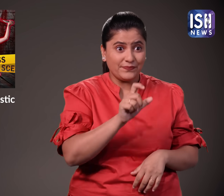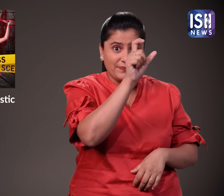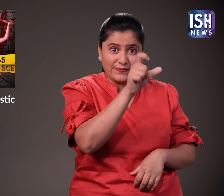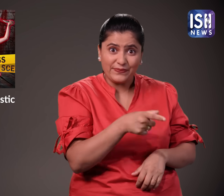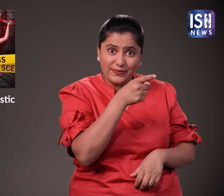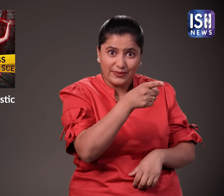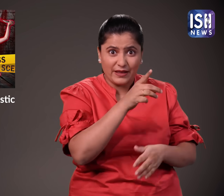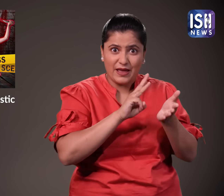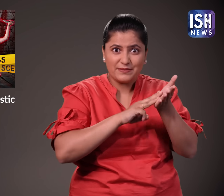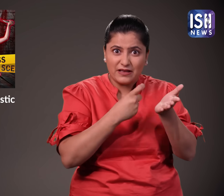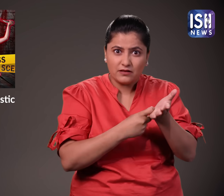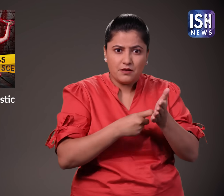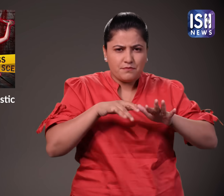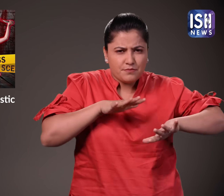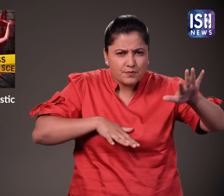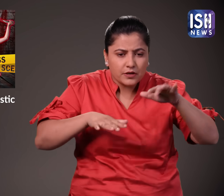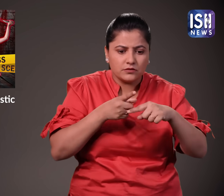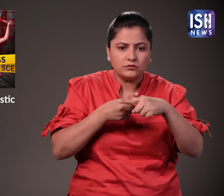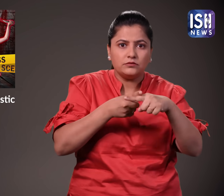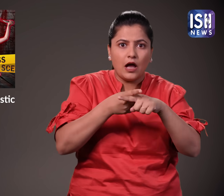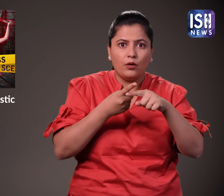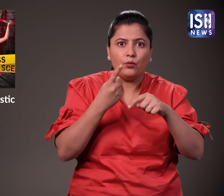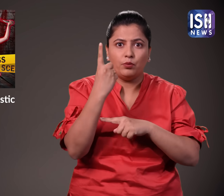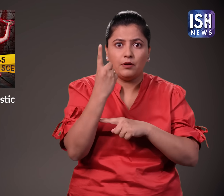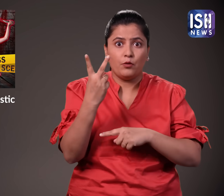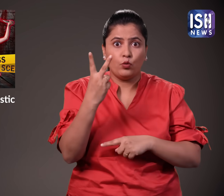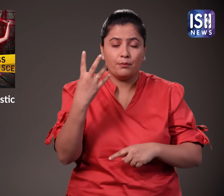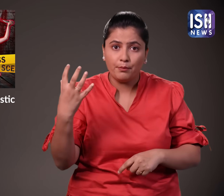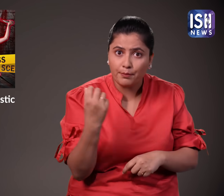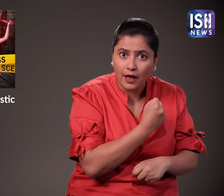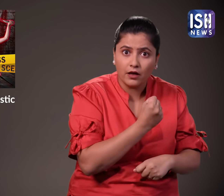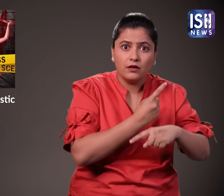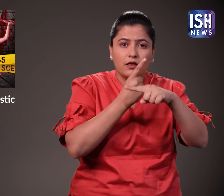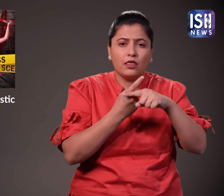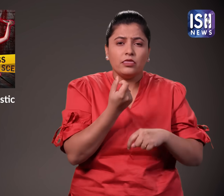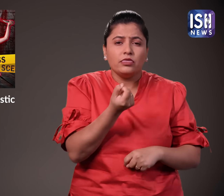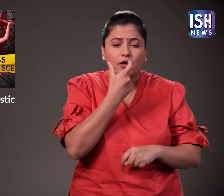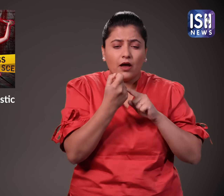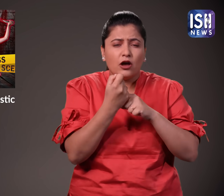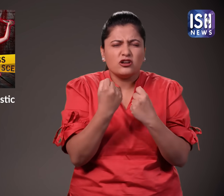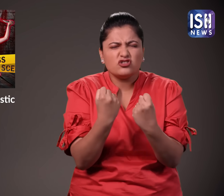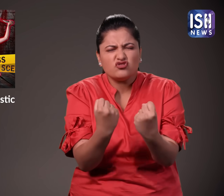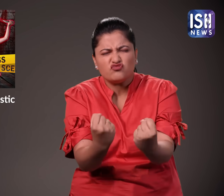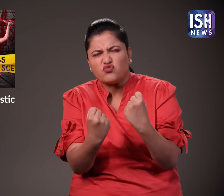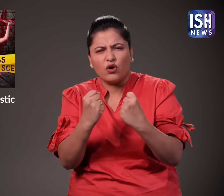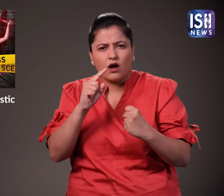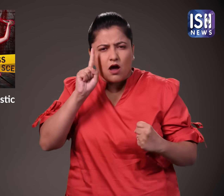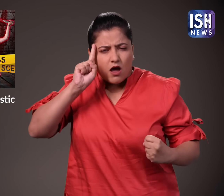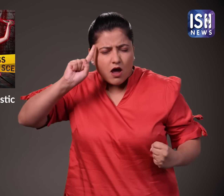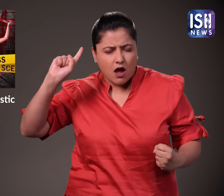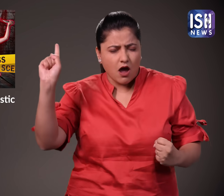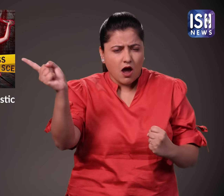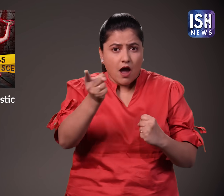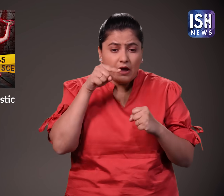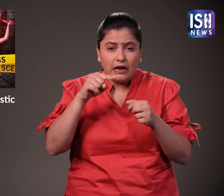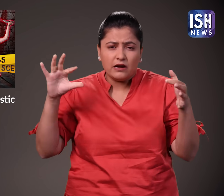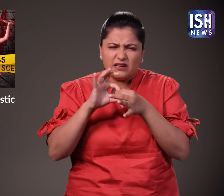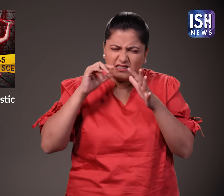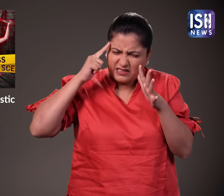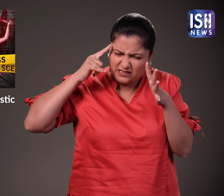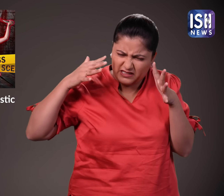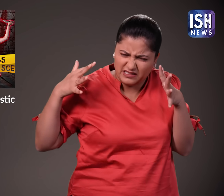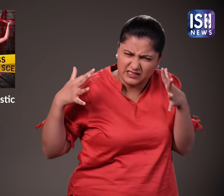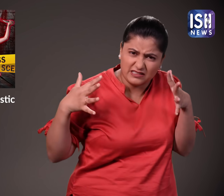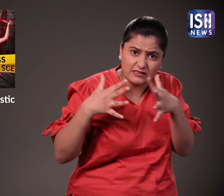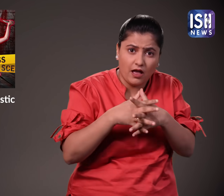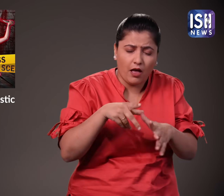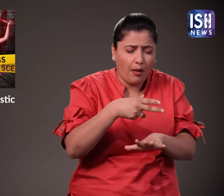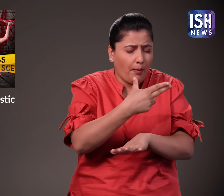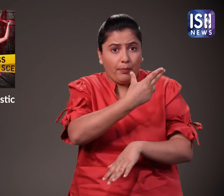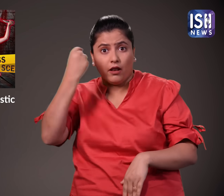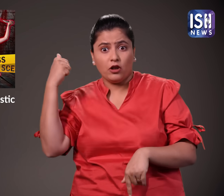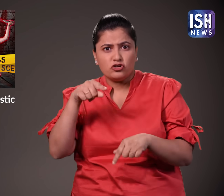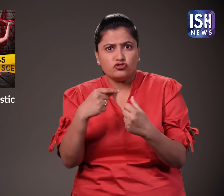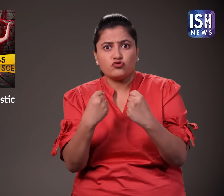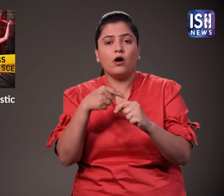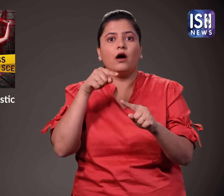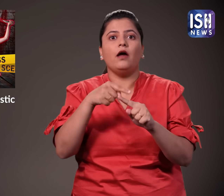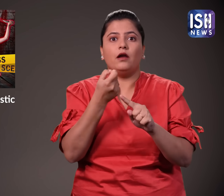Muskan bought two long knives and strong sedatives used to cure stress.